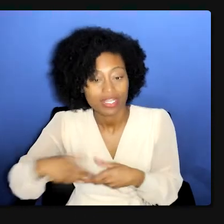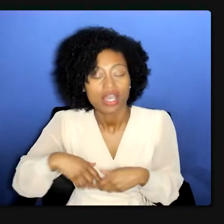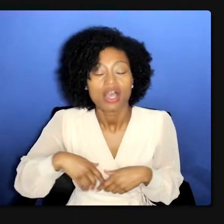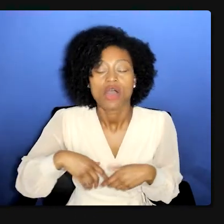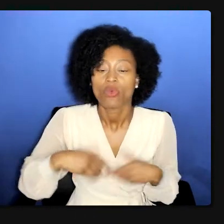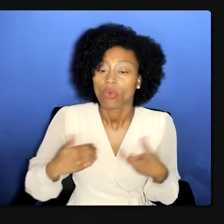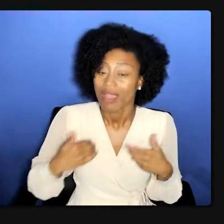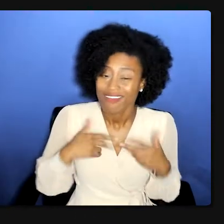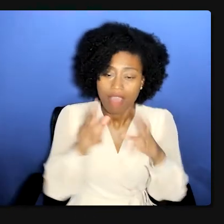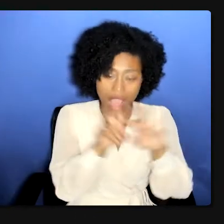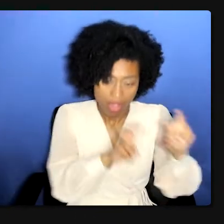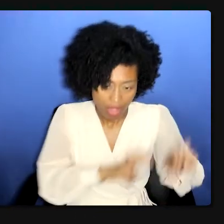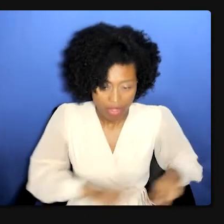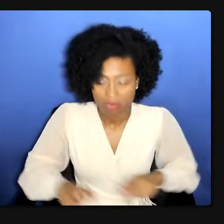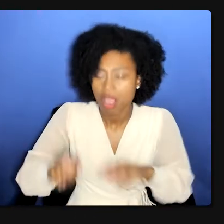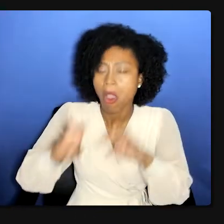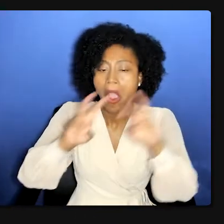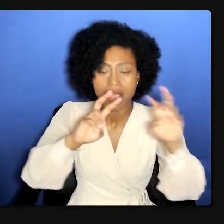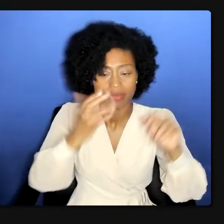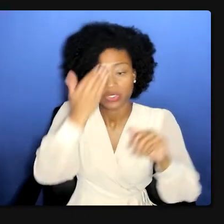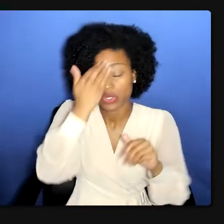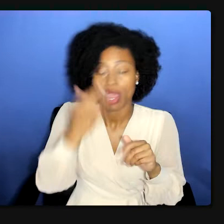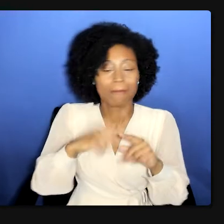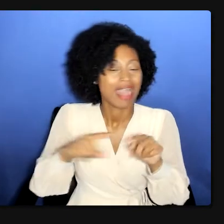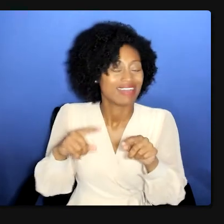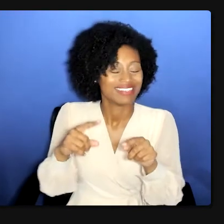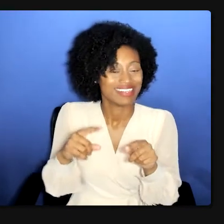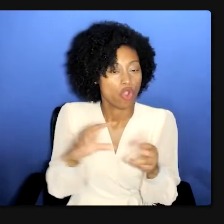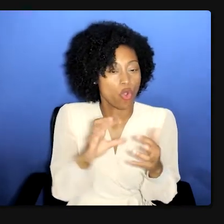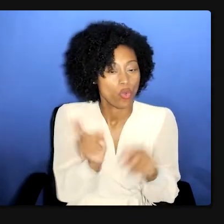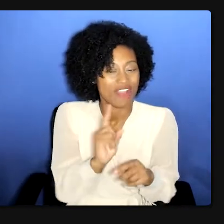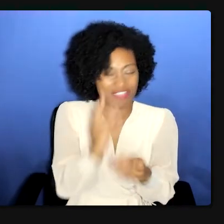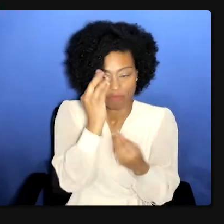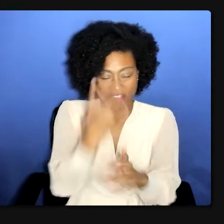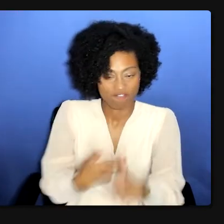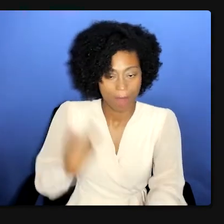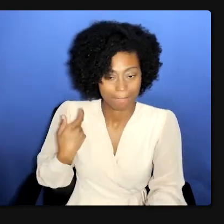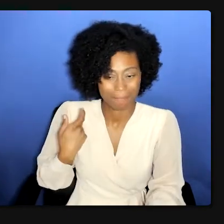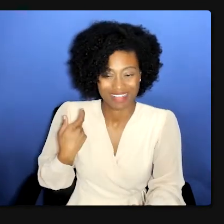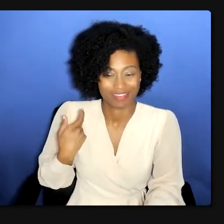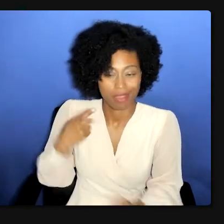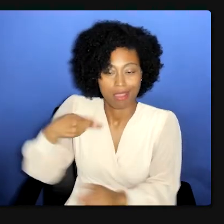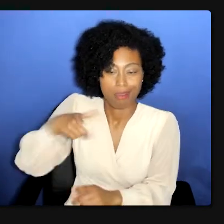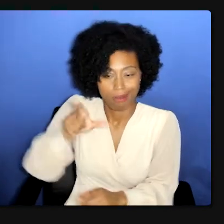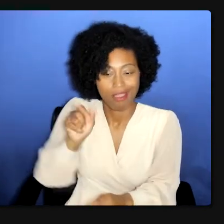but then other services as well, but really relying on the user authentication, the segmentation,